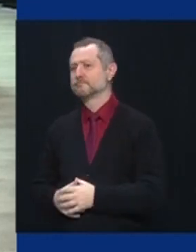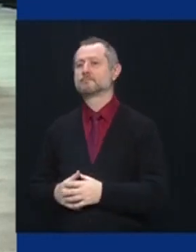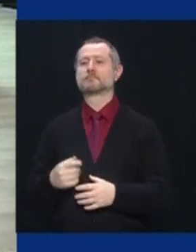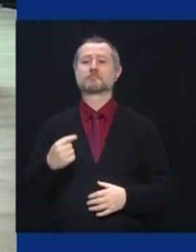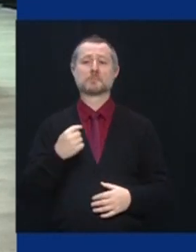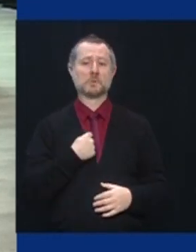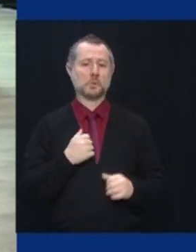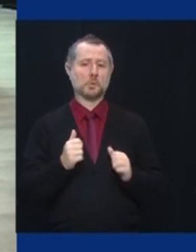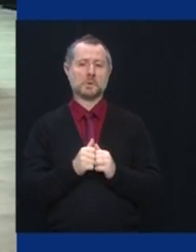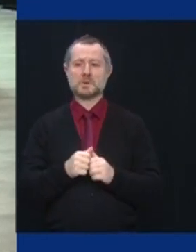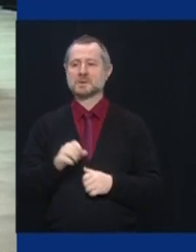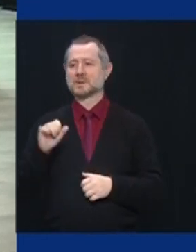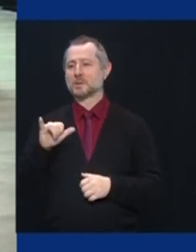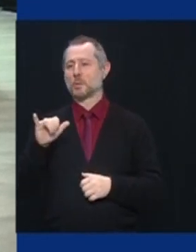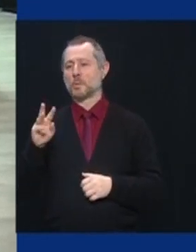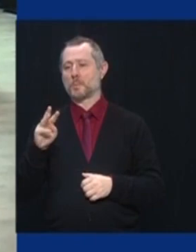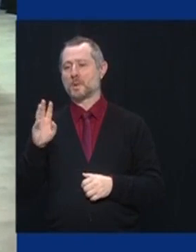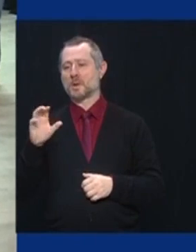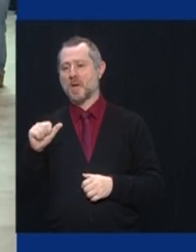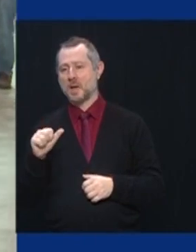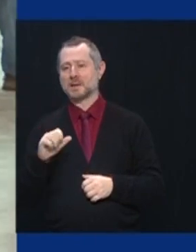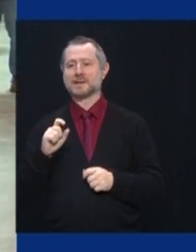REGION EQUITY TASK FORCE. THANK YOU VERY MUCH. GOOD MORNING.